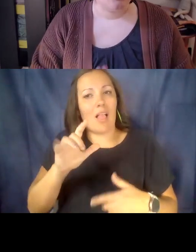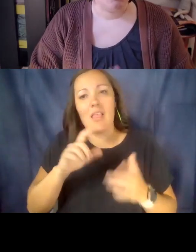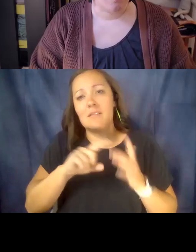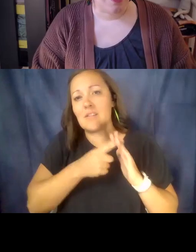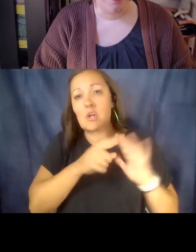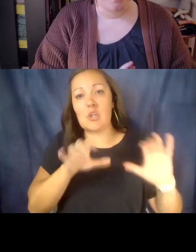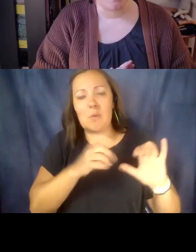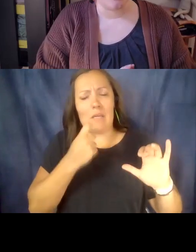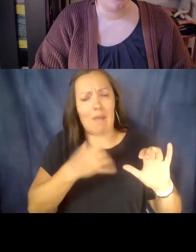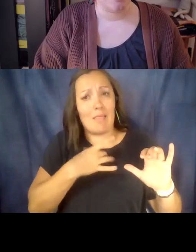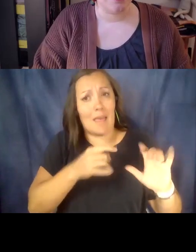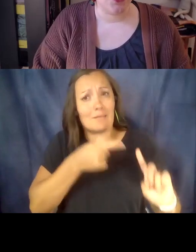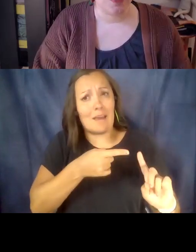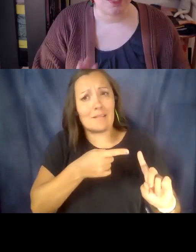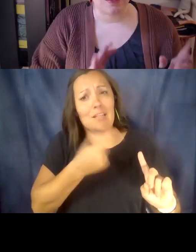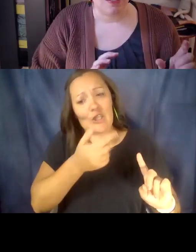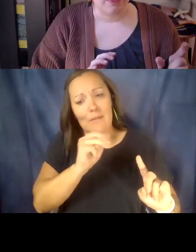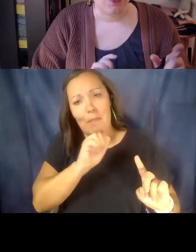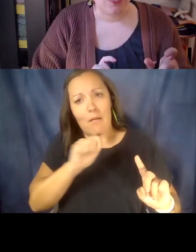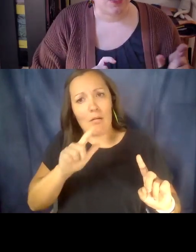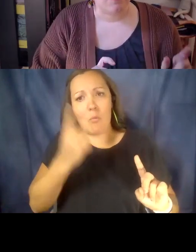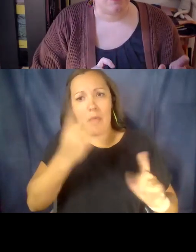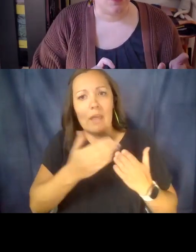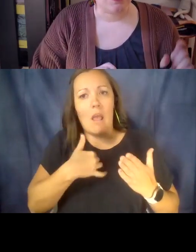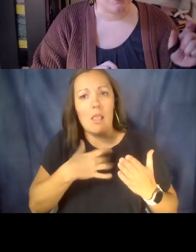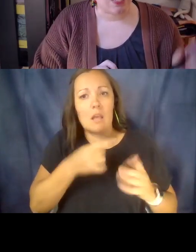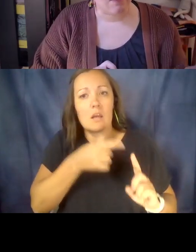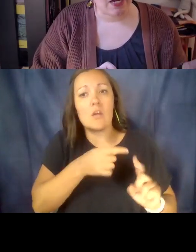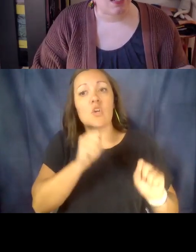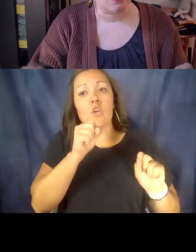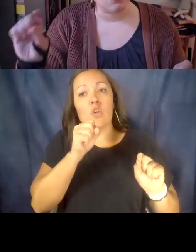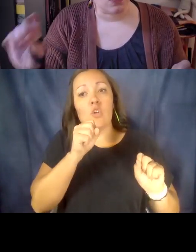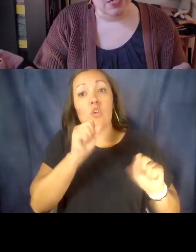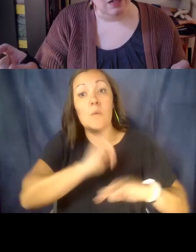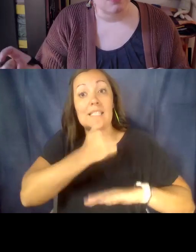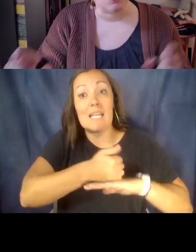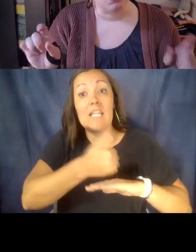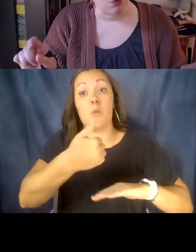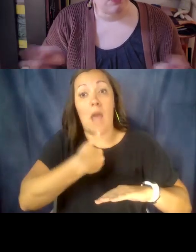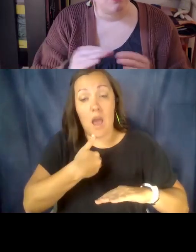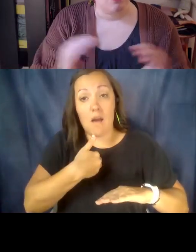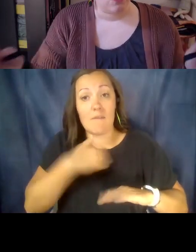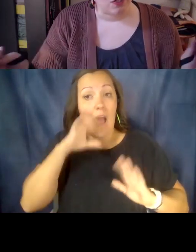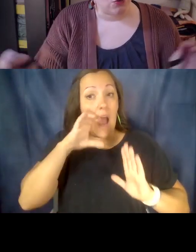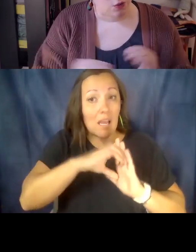but one thing I like that they do is you can either have icons or text or both for the controls